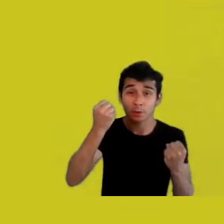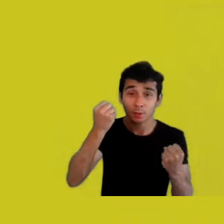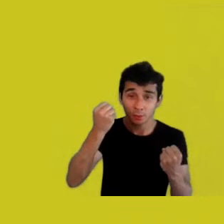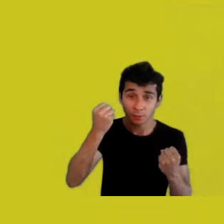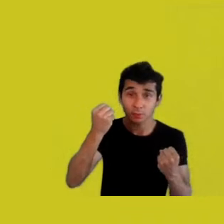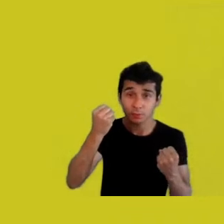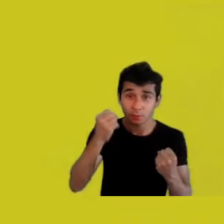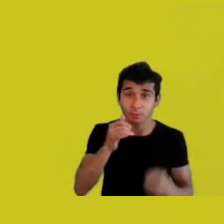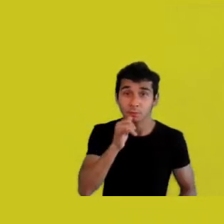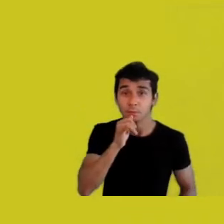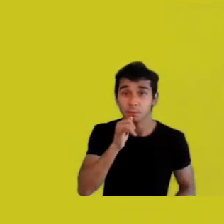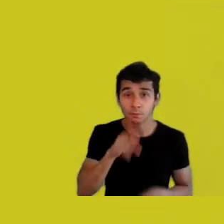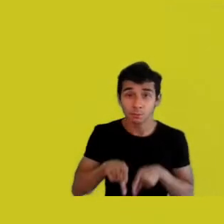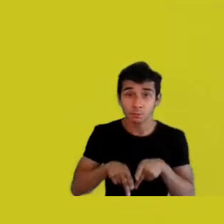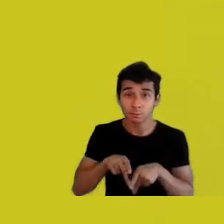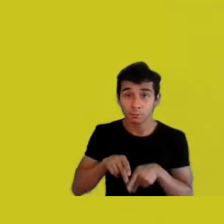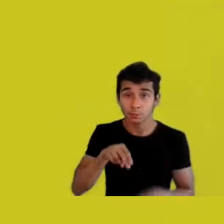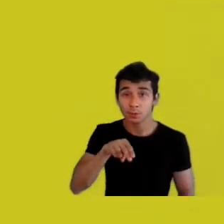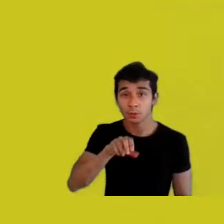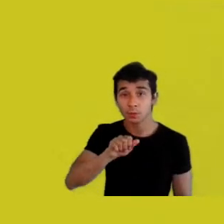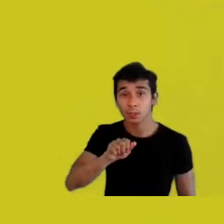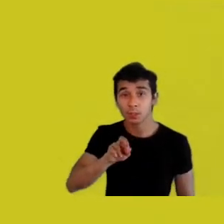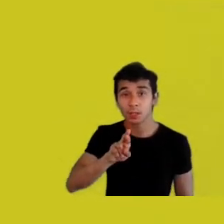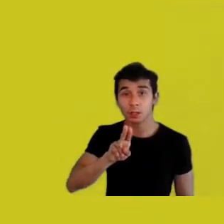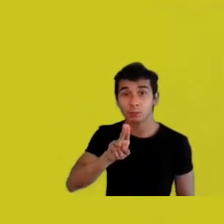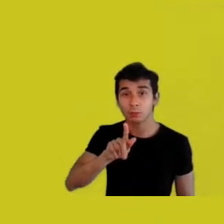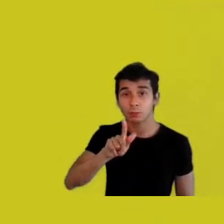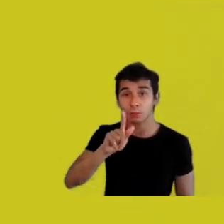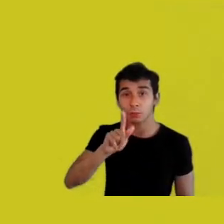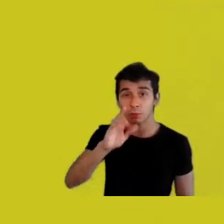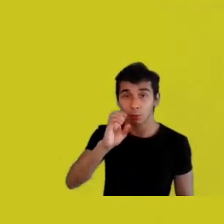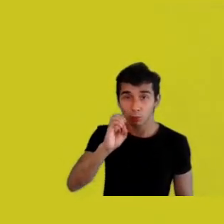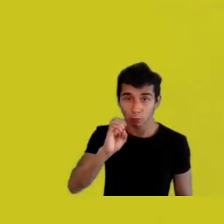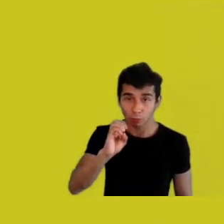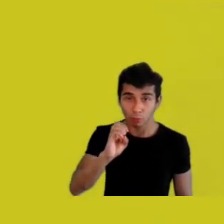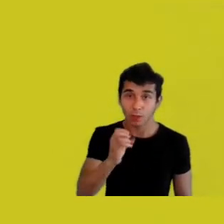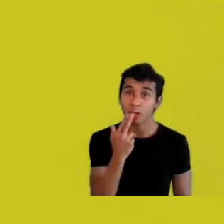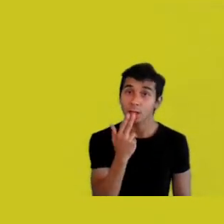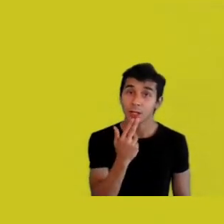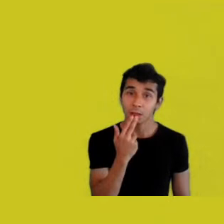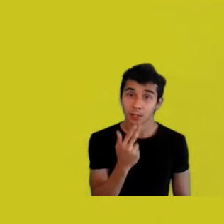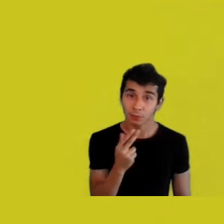who speak a language from the Pano family, among whom I’ve lived,